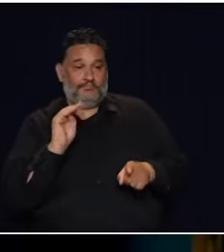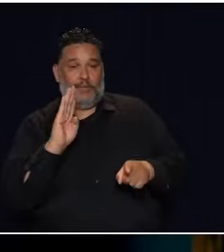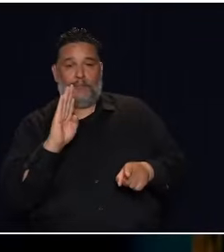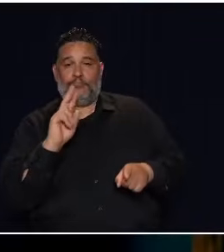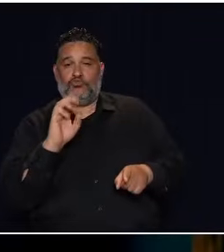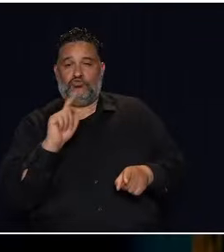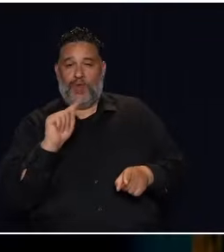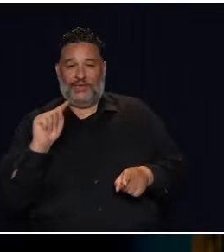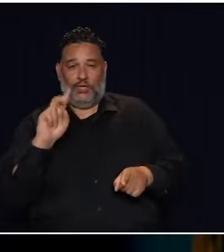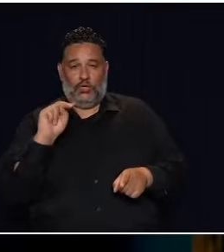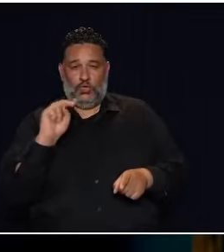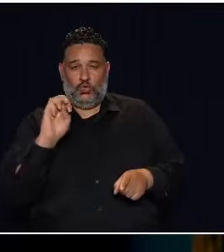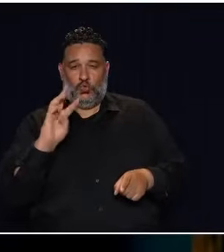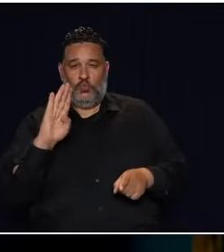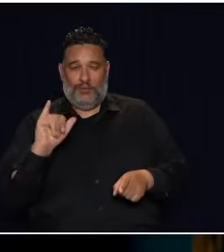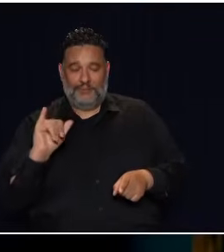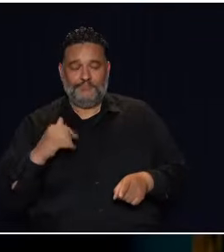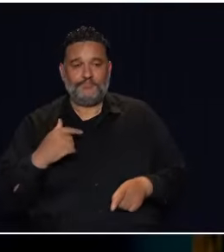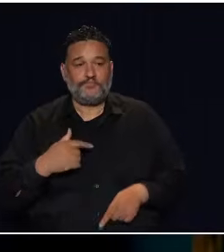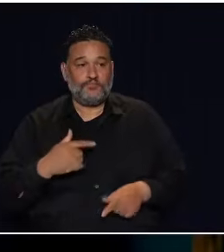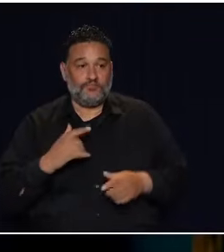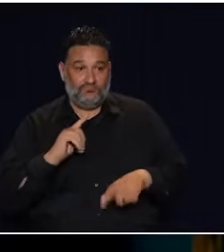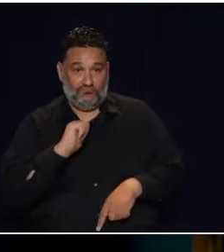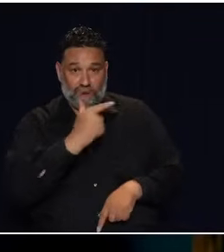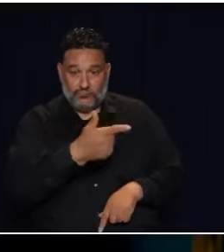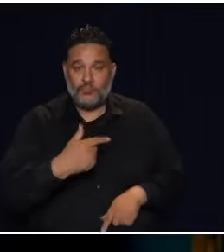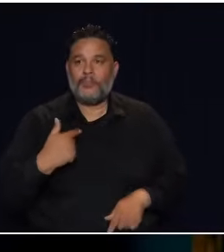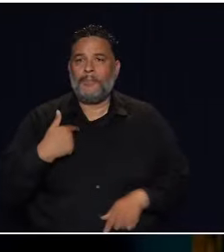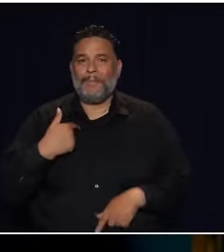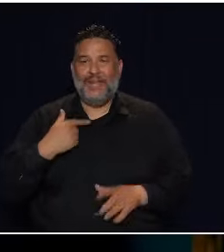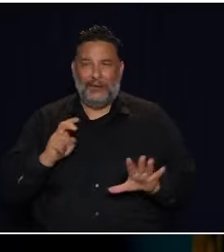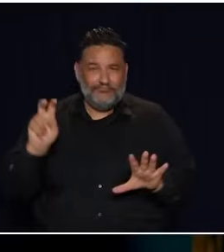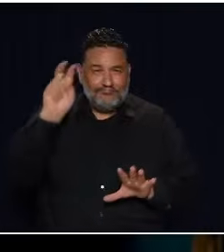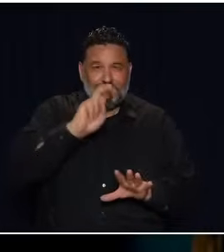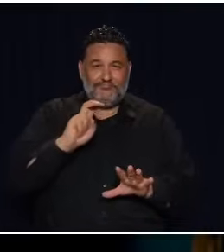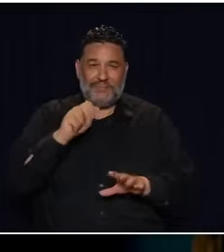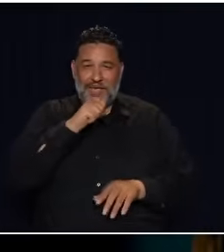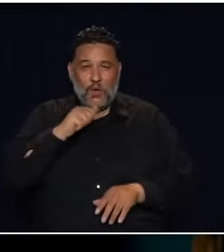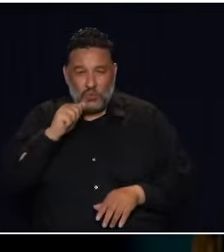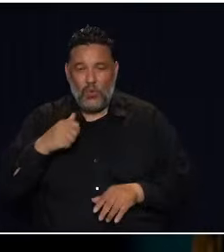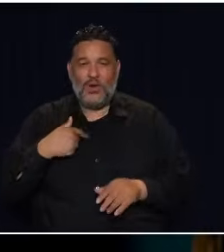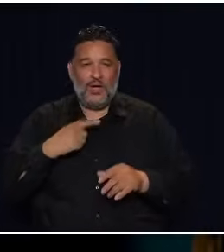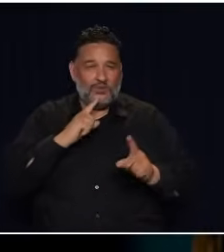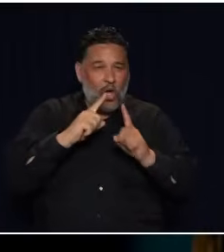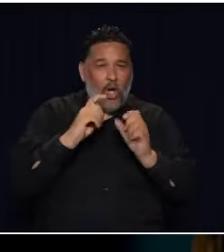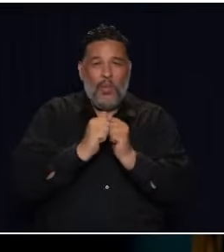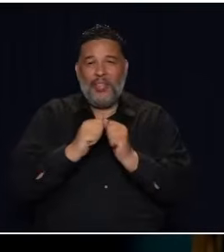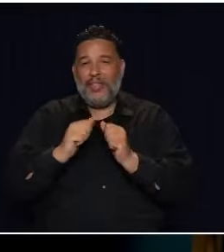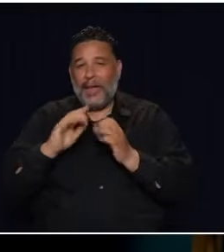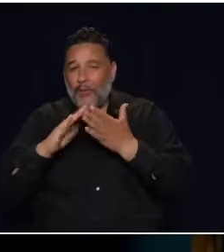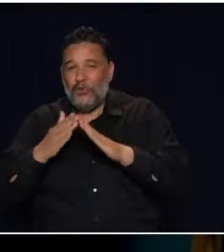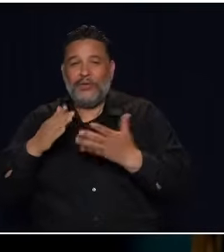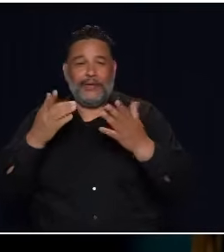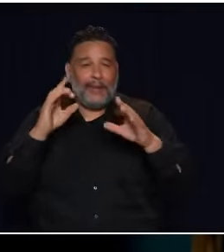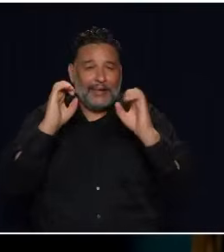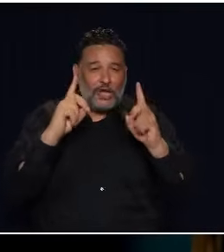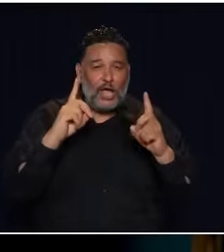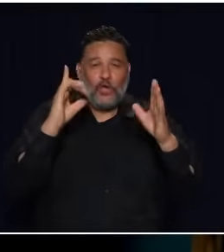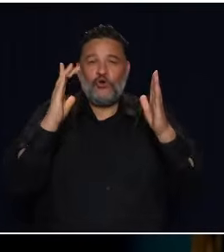THIS? YEAH. ABSOLUTELY. AS I TRAVEL AROUND THE STATE